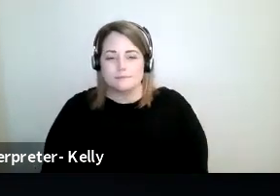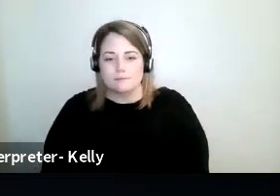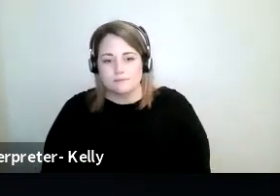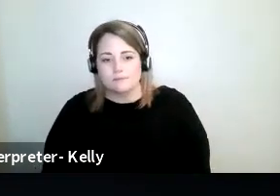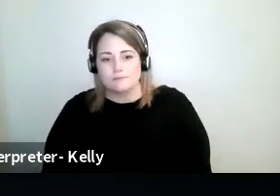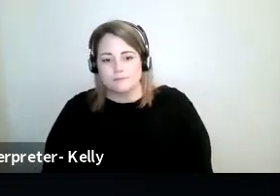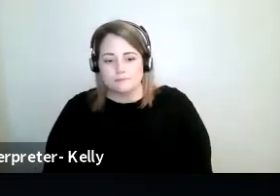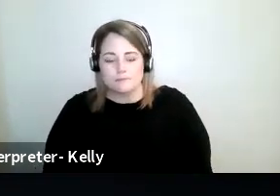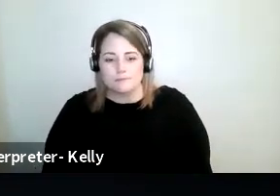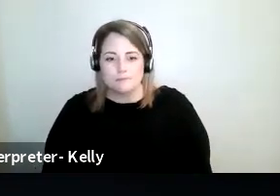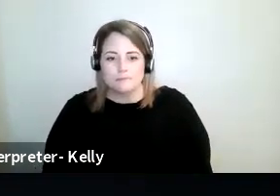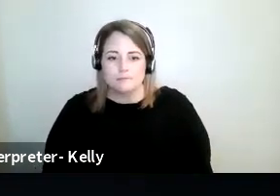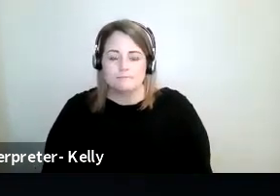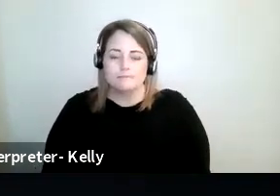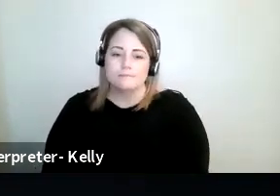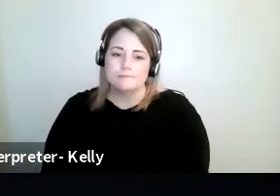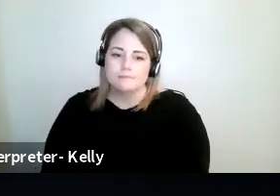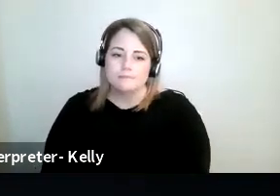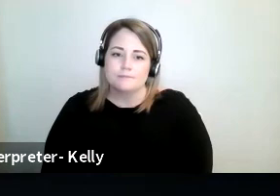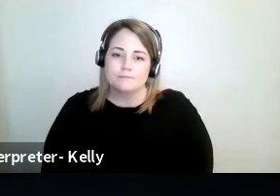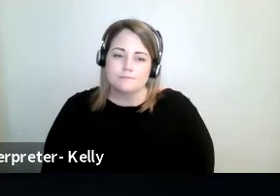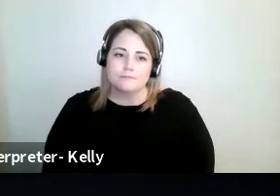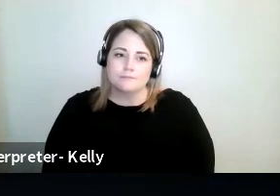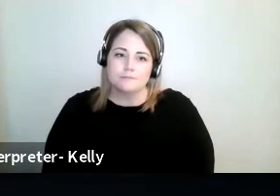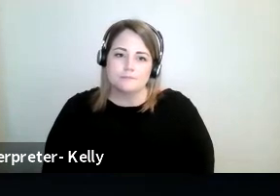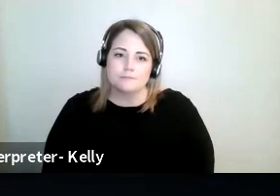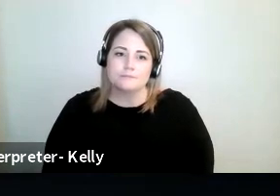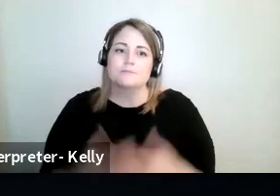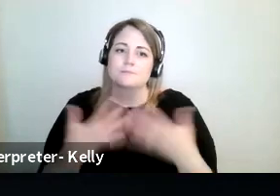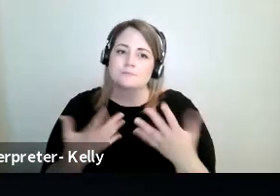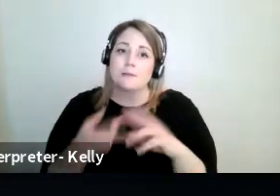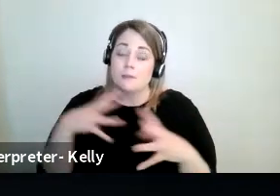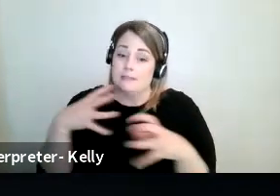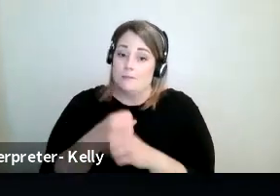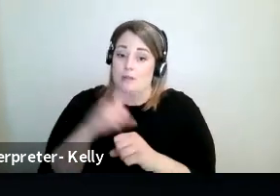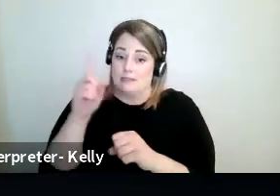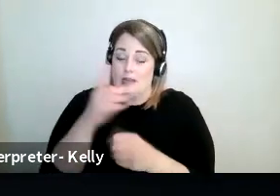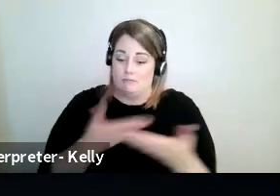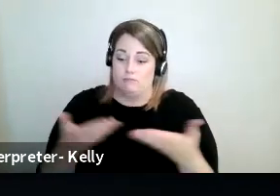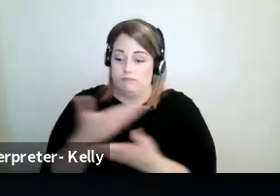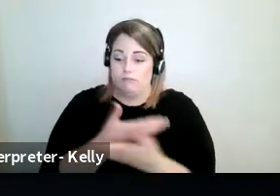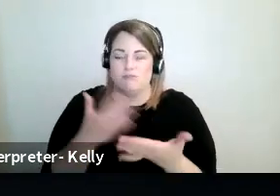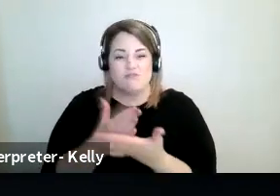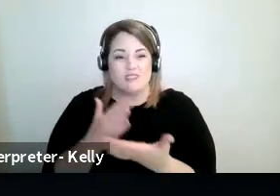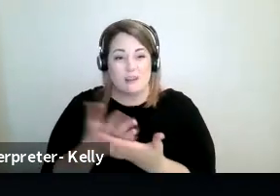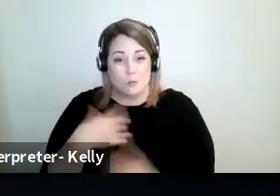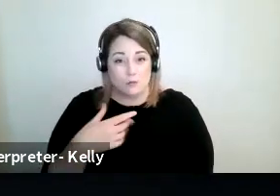conversations, it's really about an invitation for practitioners to think about how our work